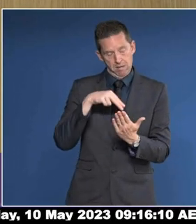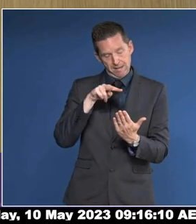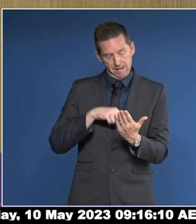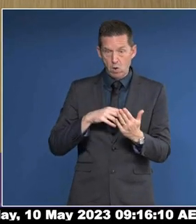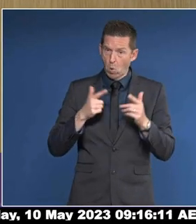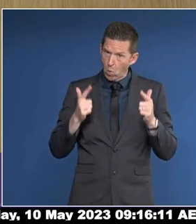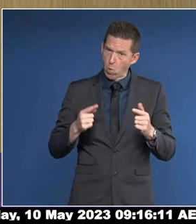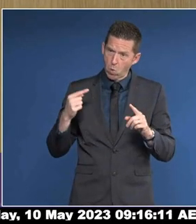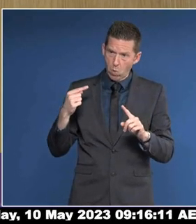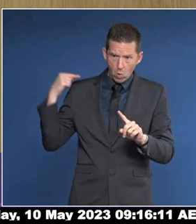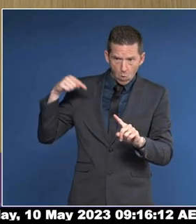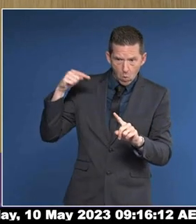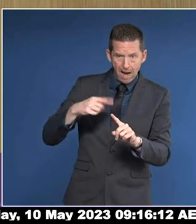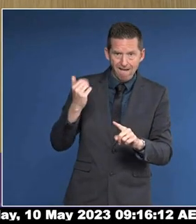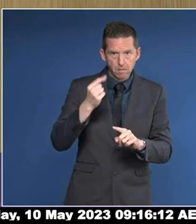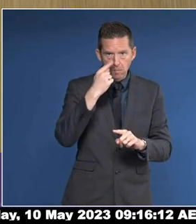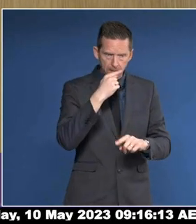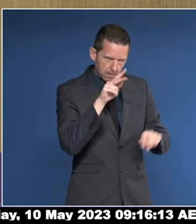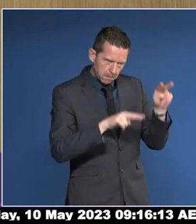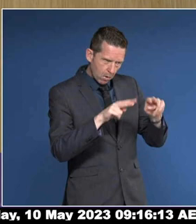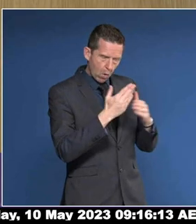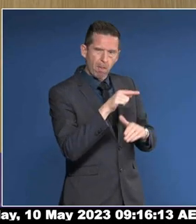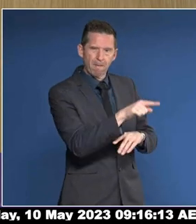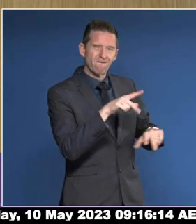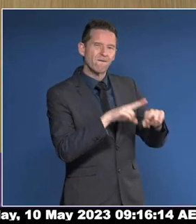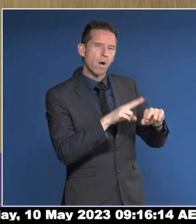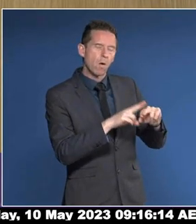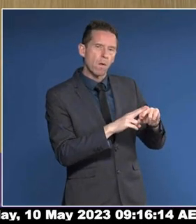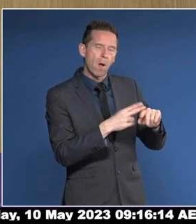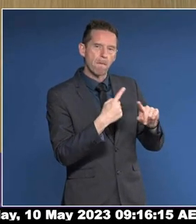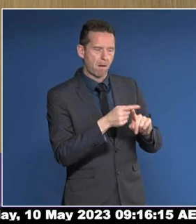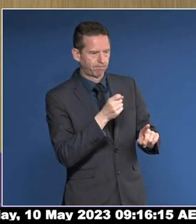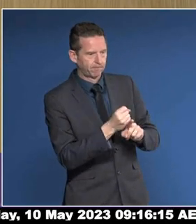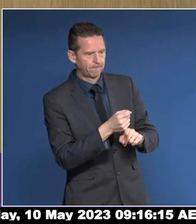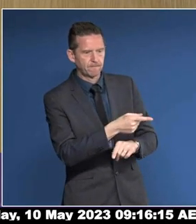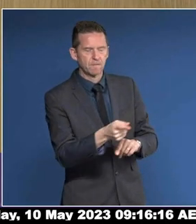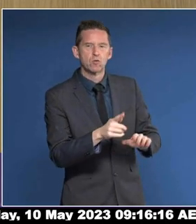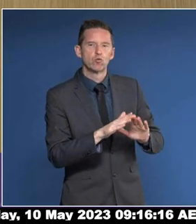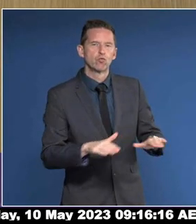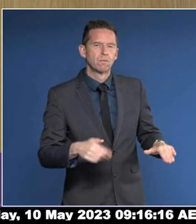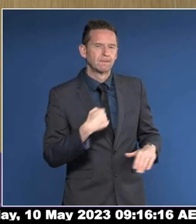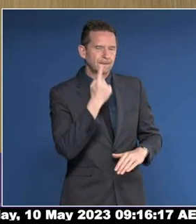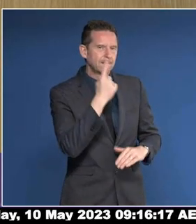this father and the impacts on the children, and I could see that there were periods of